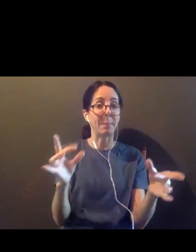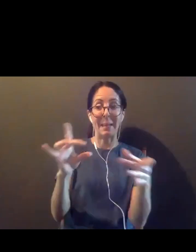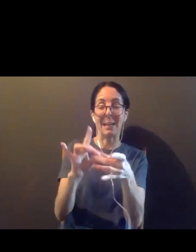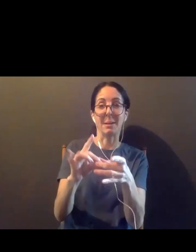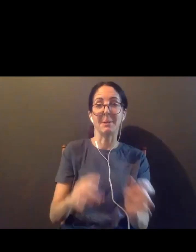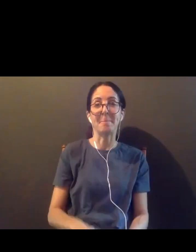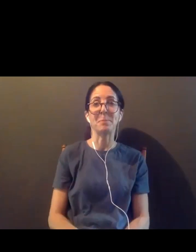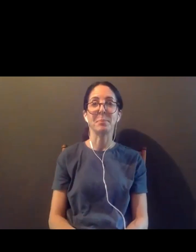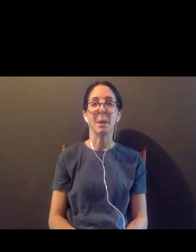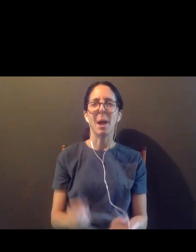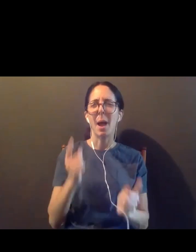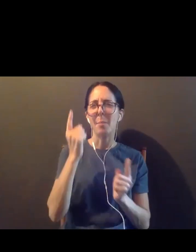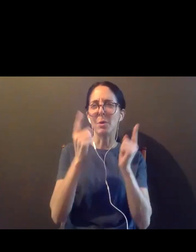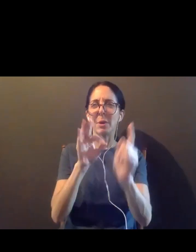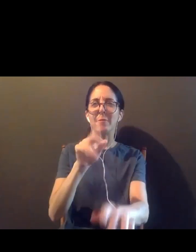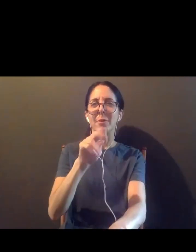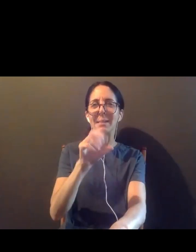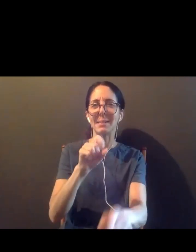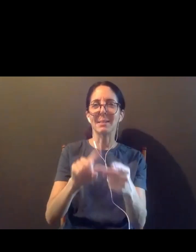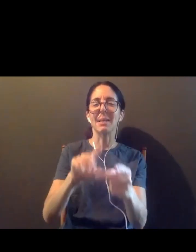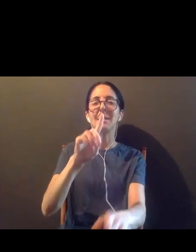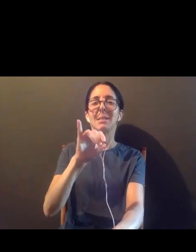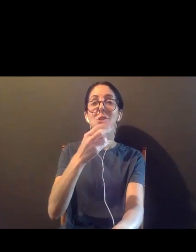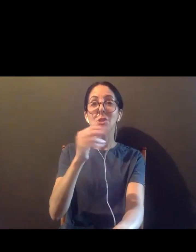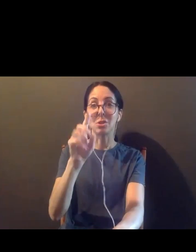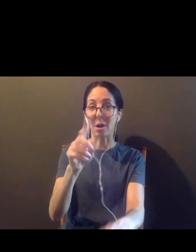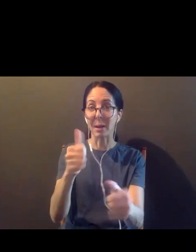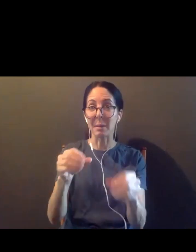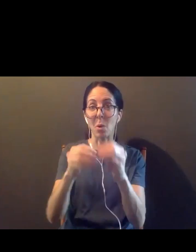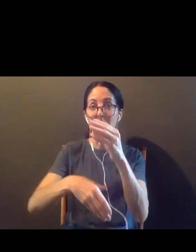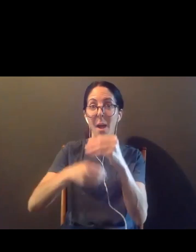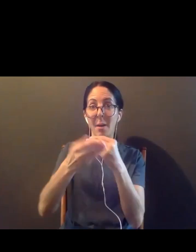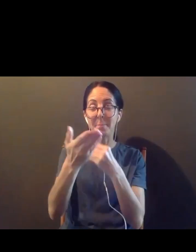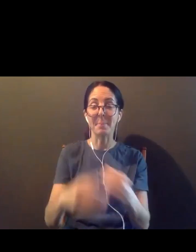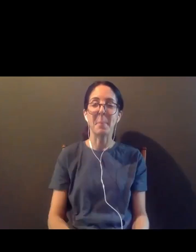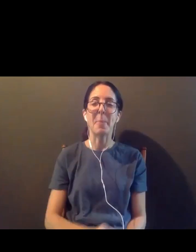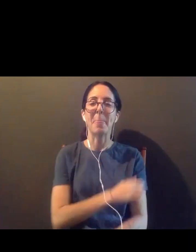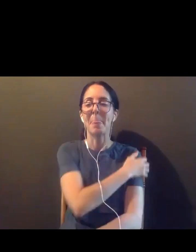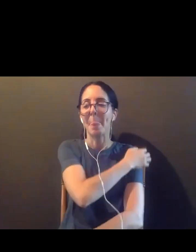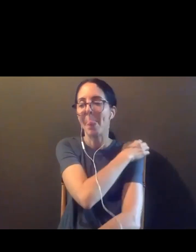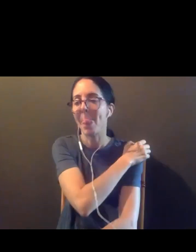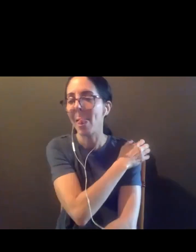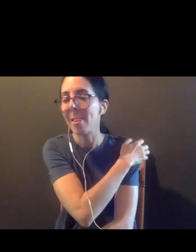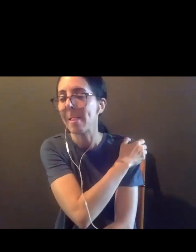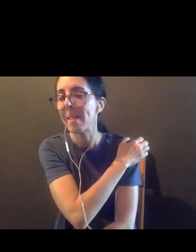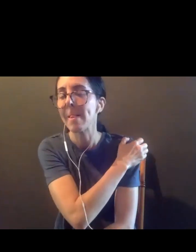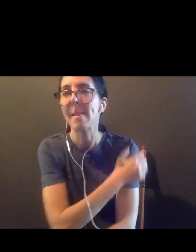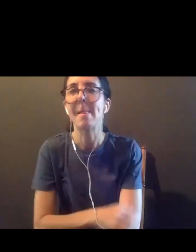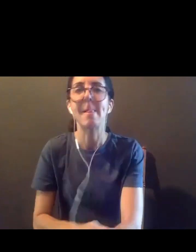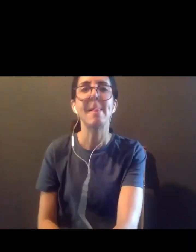I wonder if Francis and Dilshad have anything else to add on that topic?